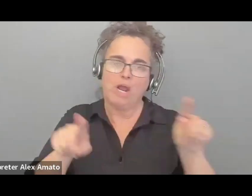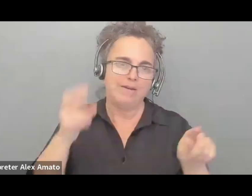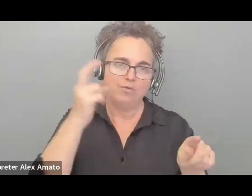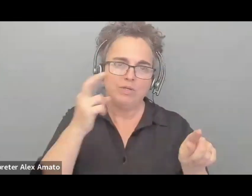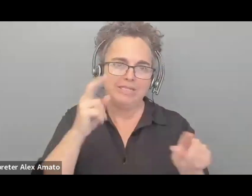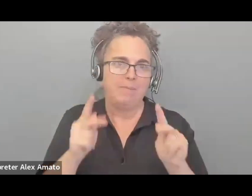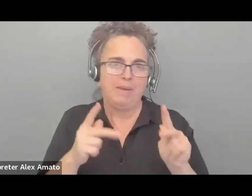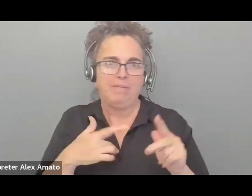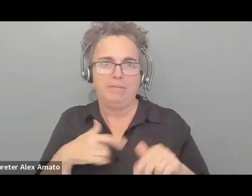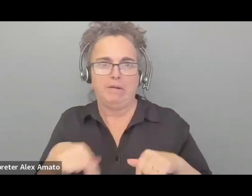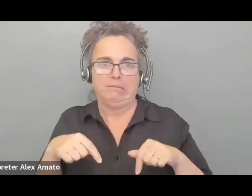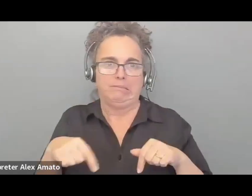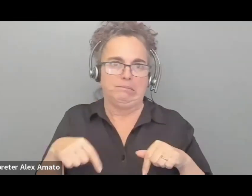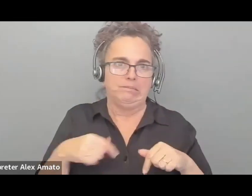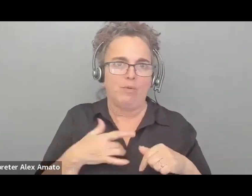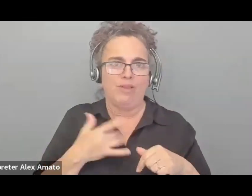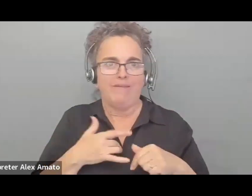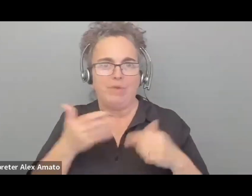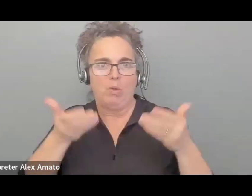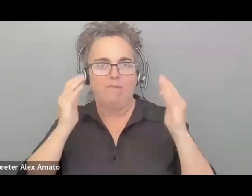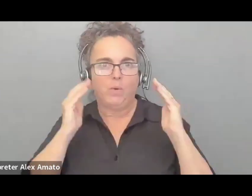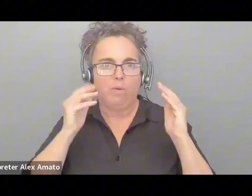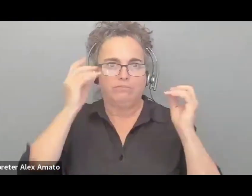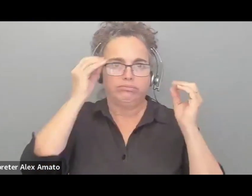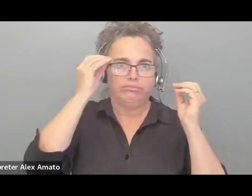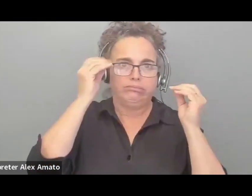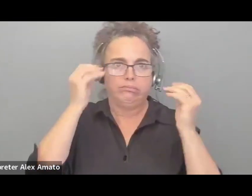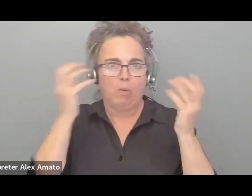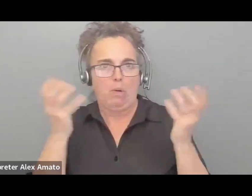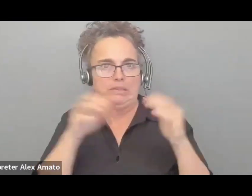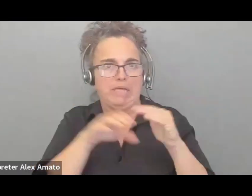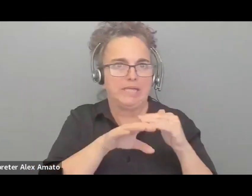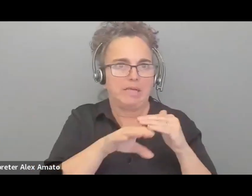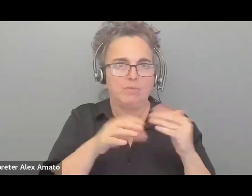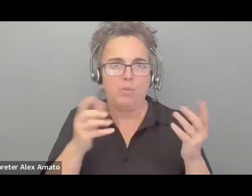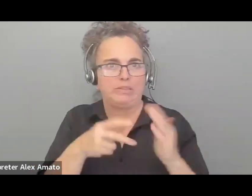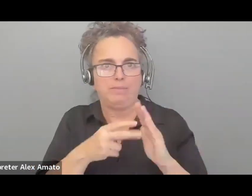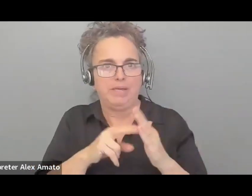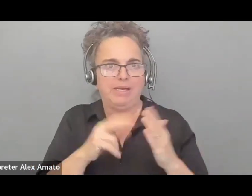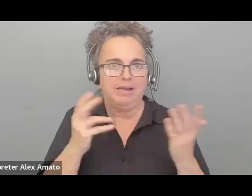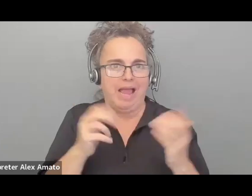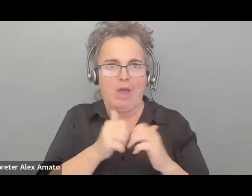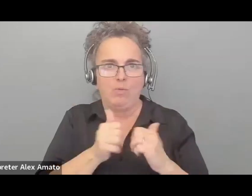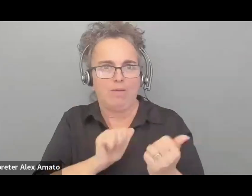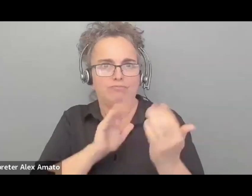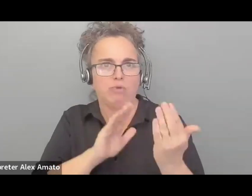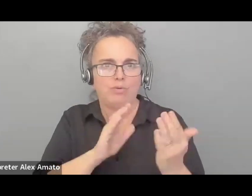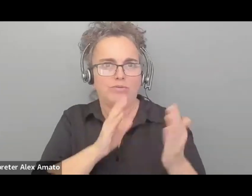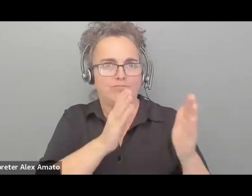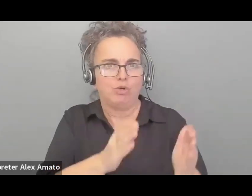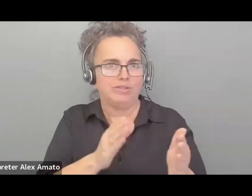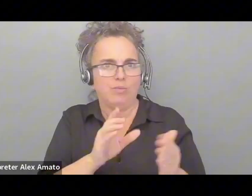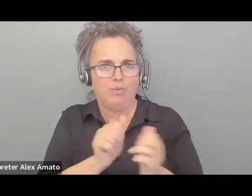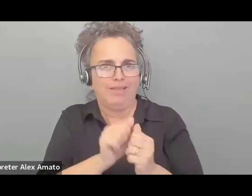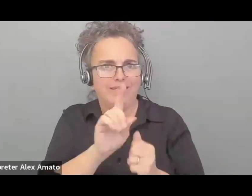or overwhelmed by thinking about what is accessibility, how, how do I even approach someone with a disability? What language do I use so that I don't offend them, right?